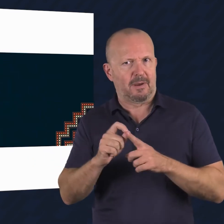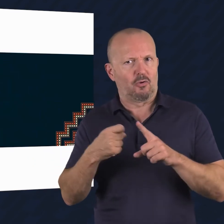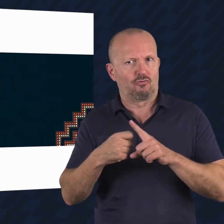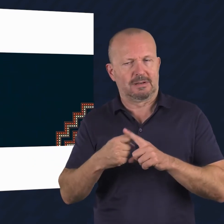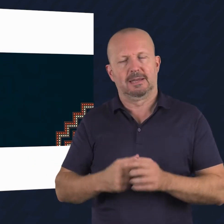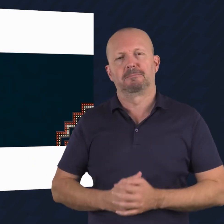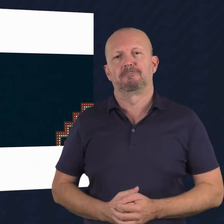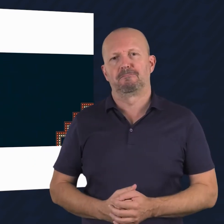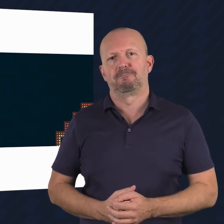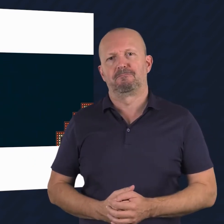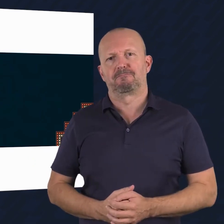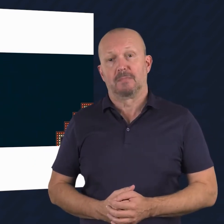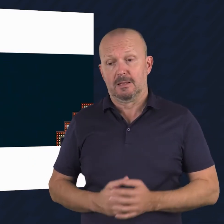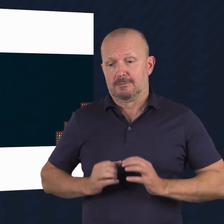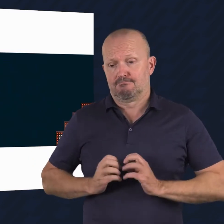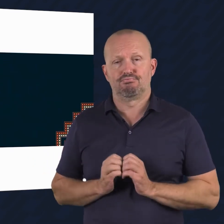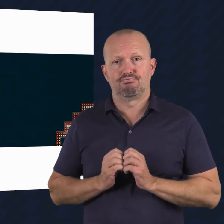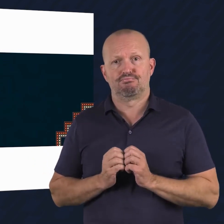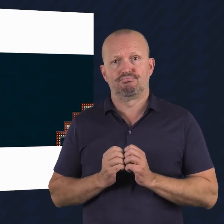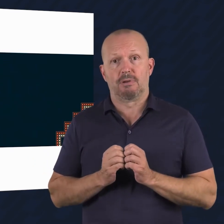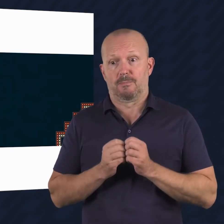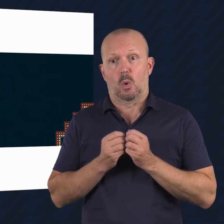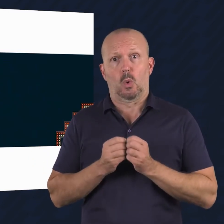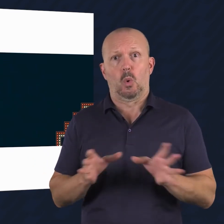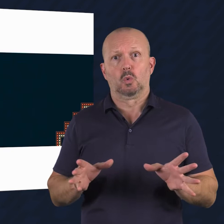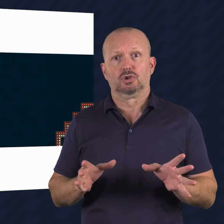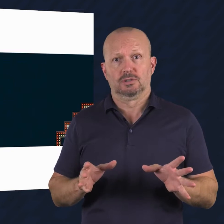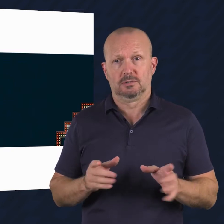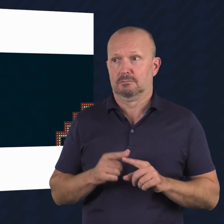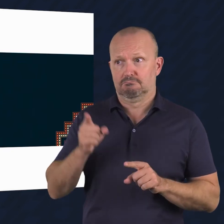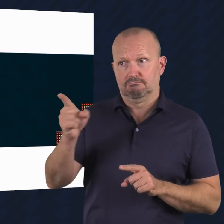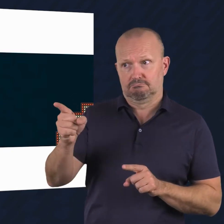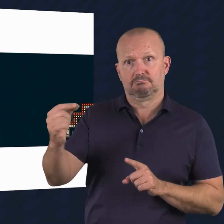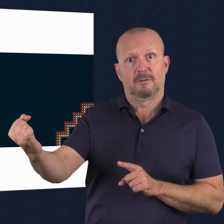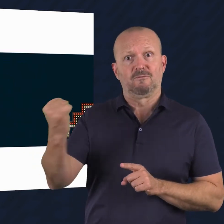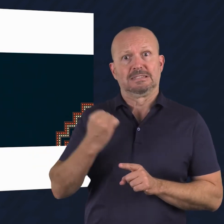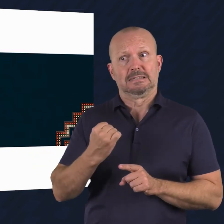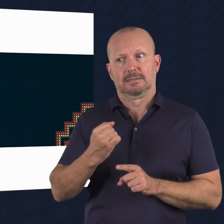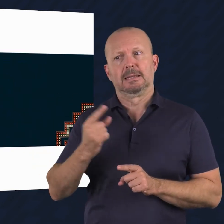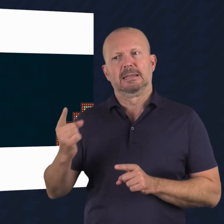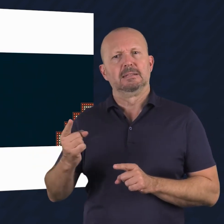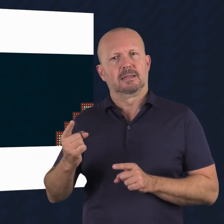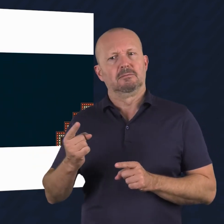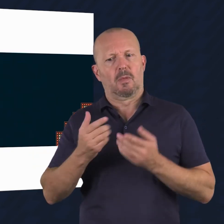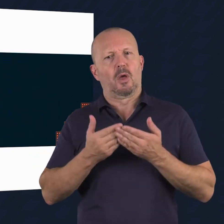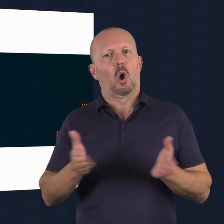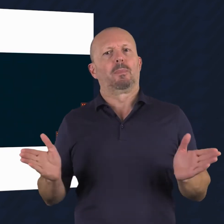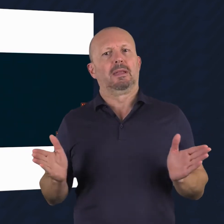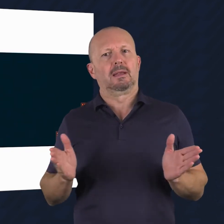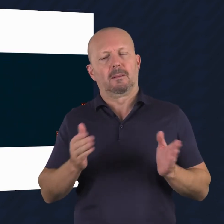Fast forward to the launch of Pae Korokī, Huikaakahu came and conducted the opening